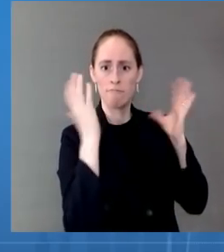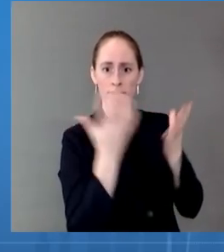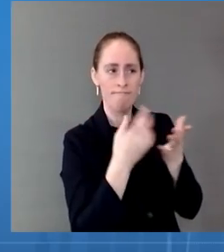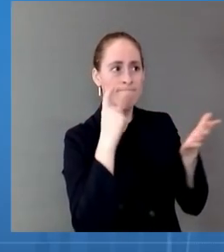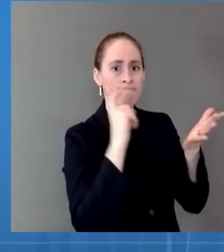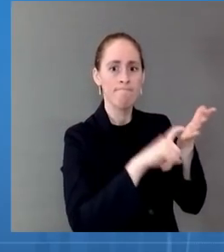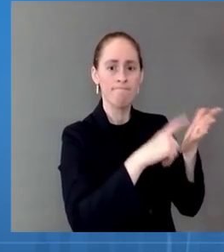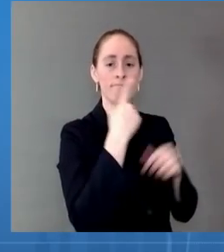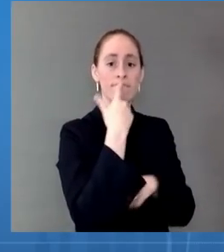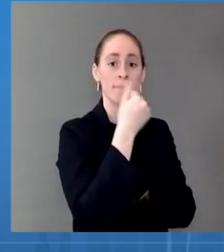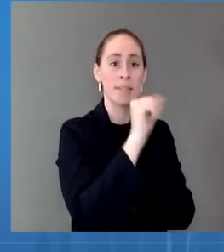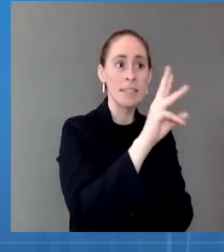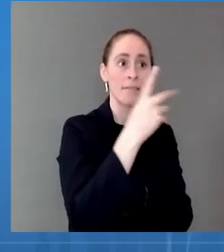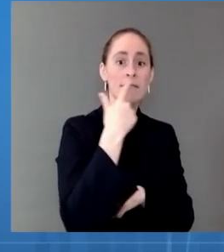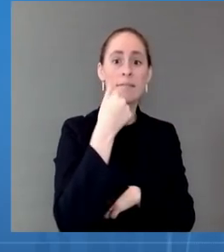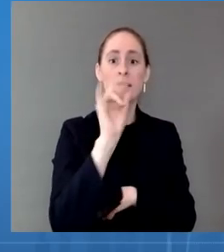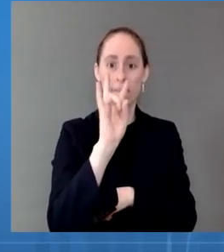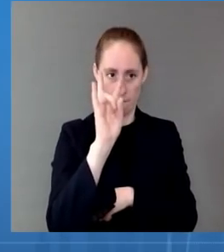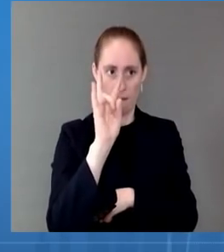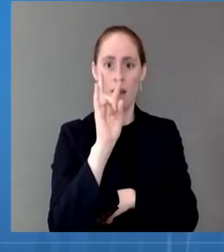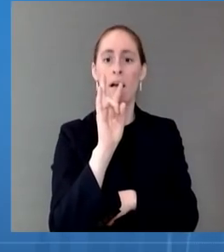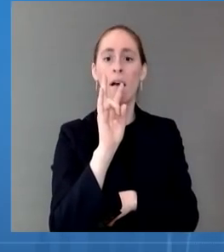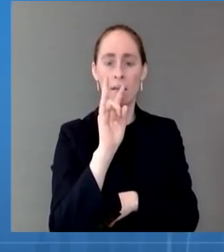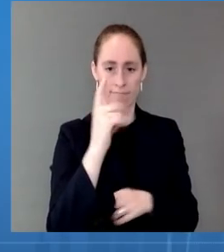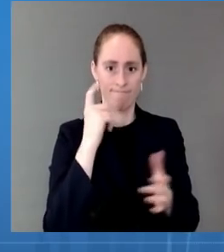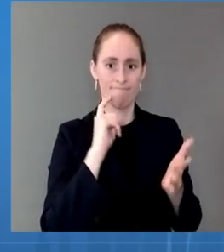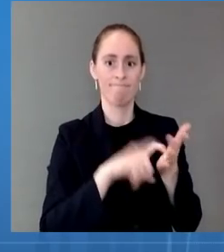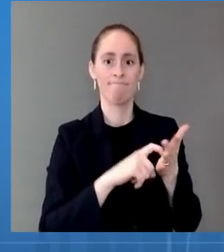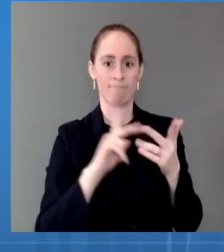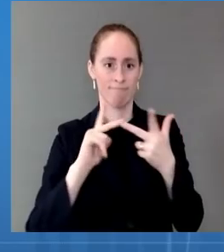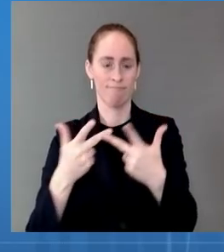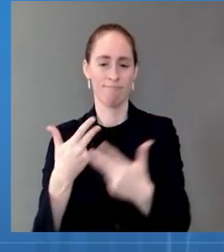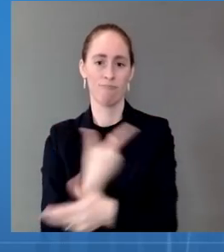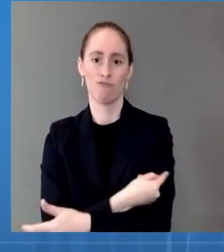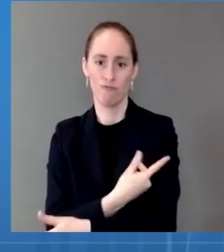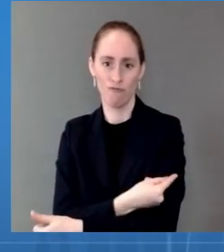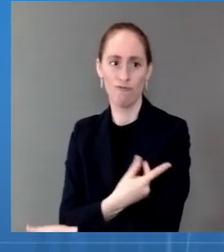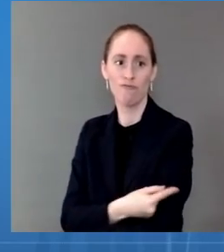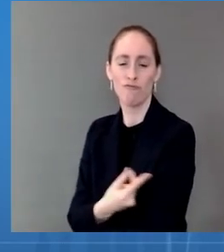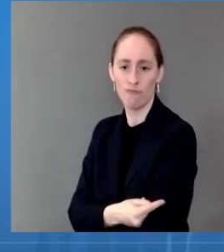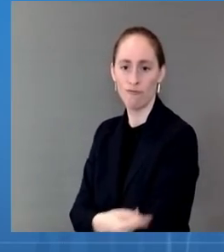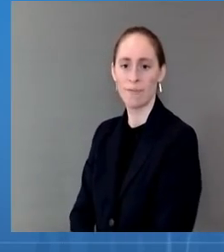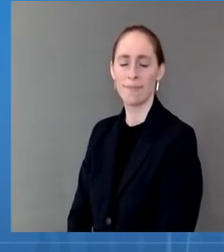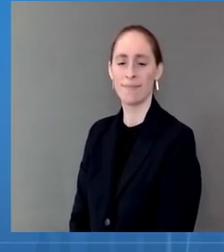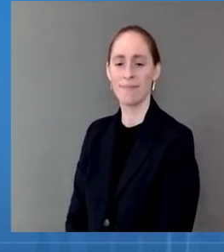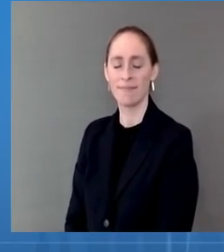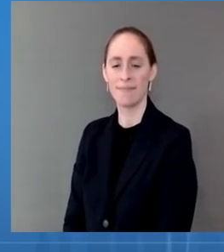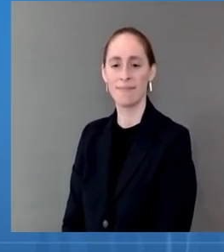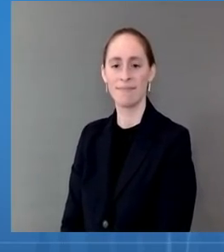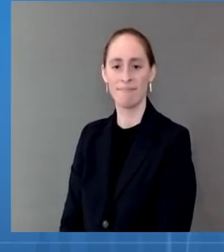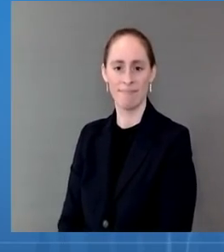are a safe and effective way to prevent COVID-19 and to protect against the threat of new variants.